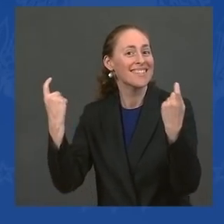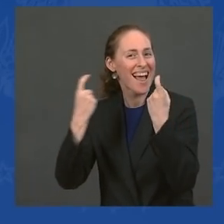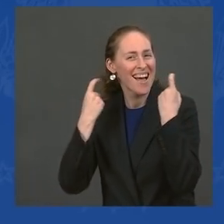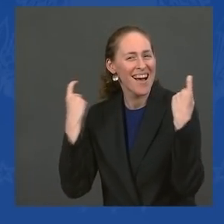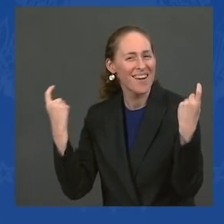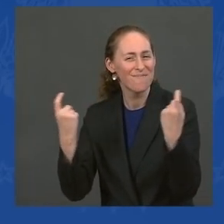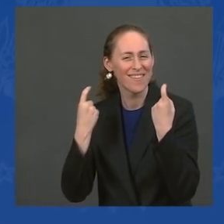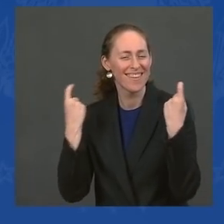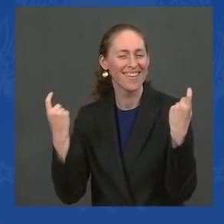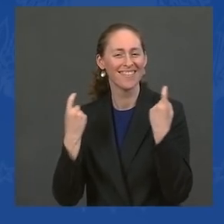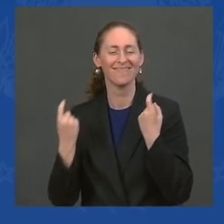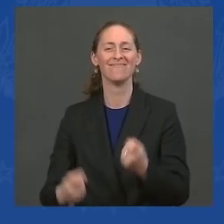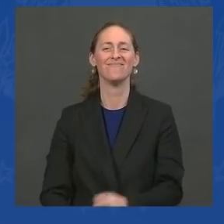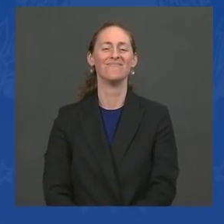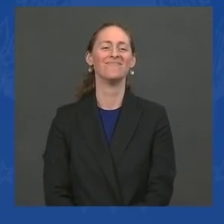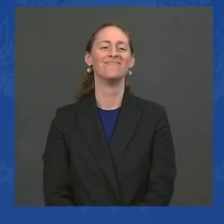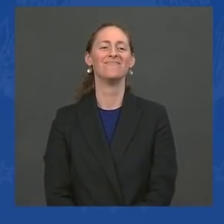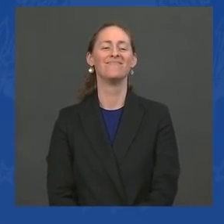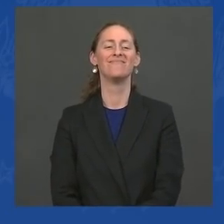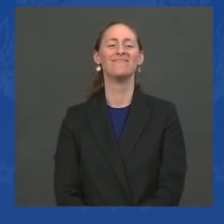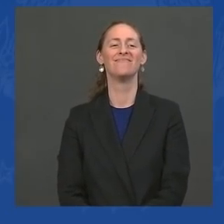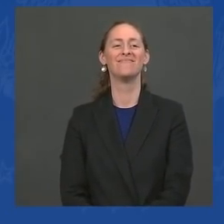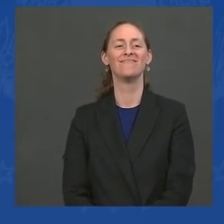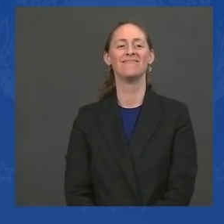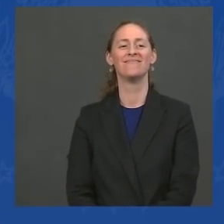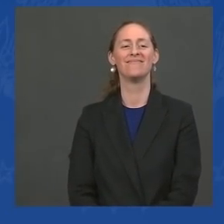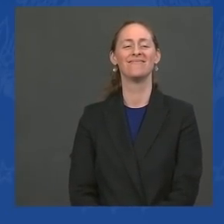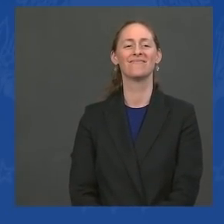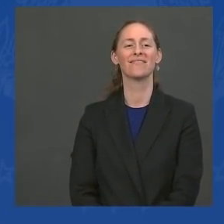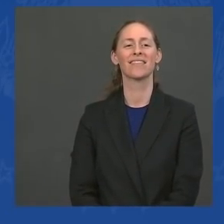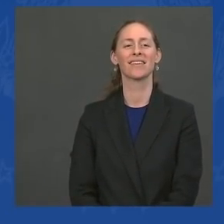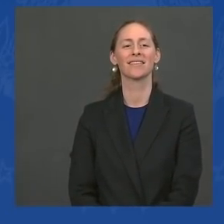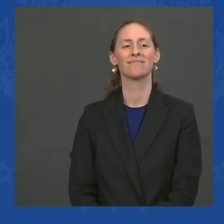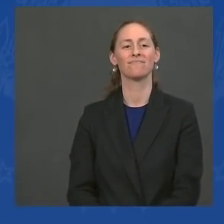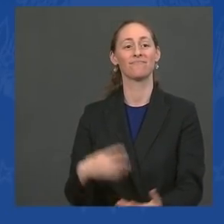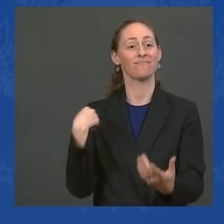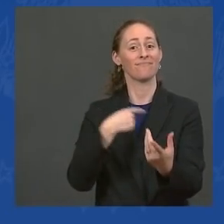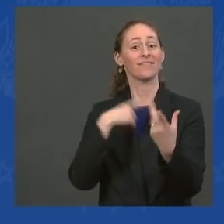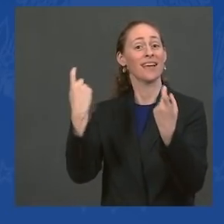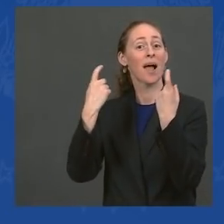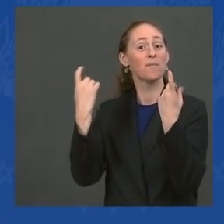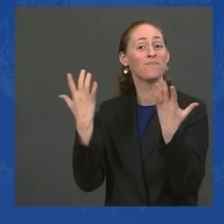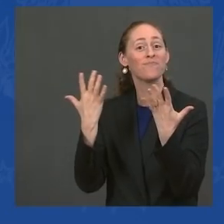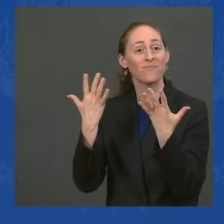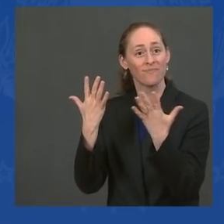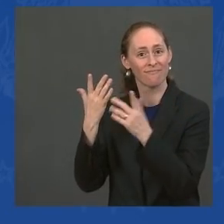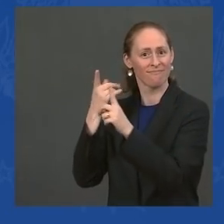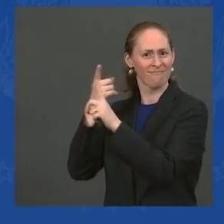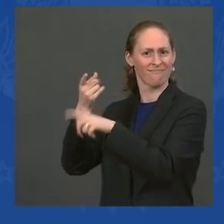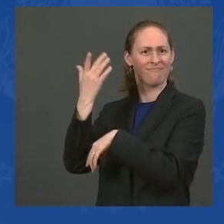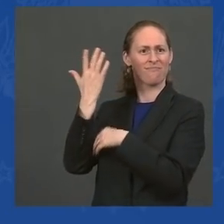We're here to celebrate the latest step that President Biden is taking to protect, to conserve, and to restore the lands